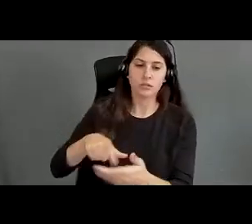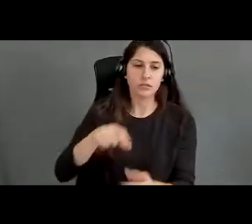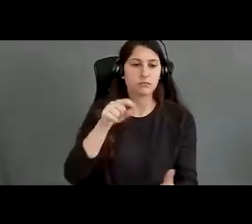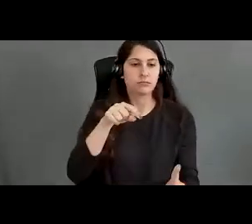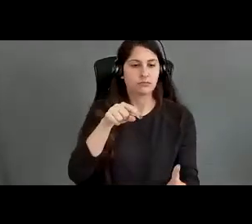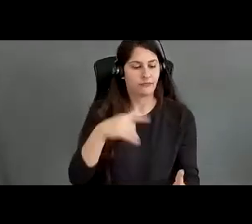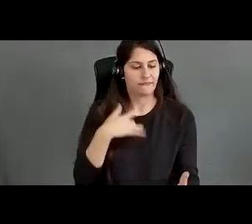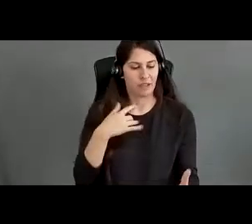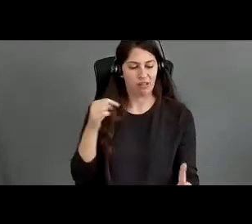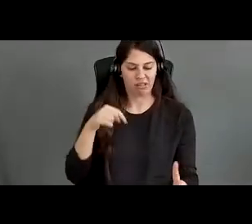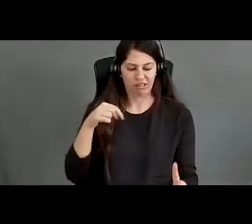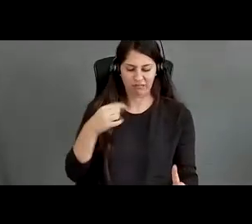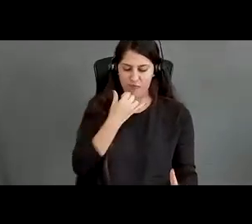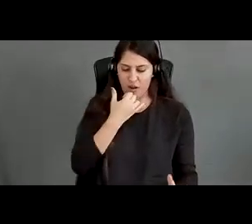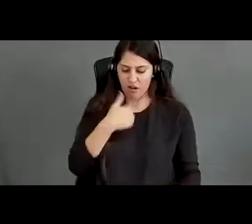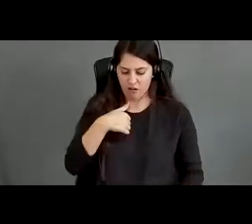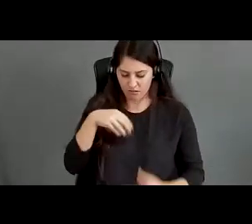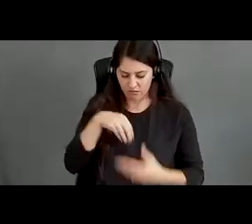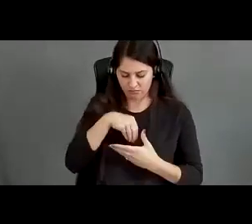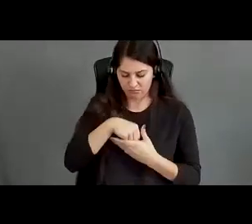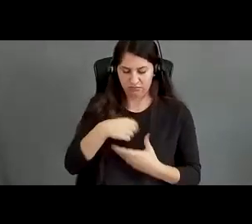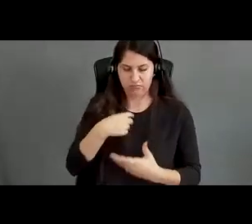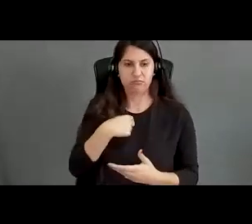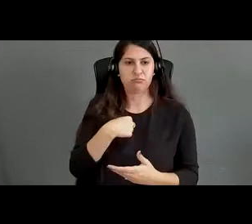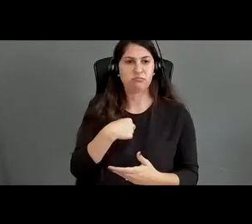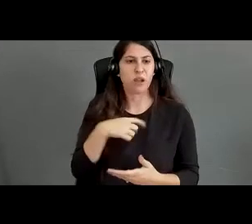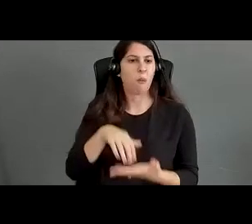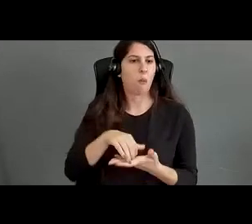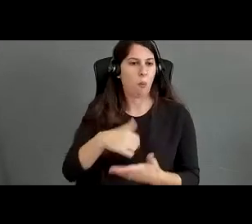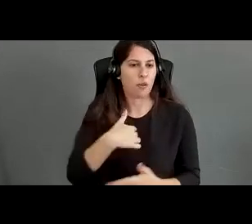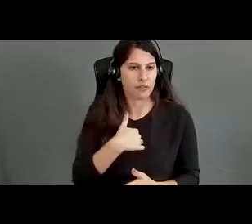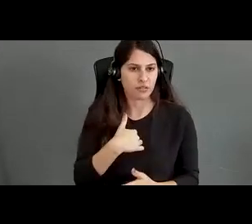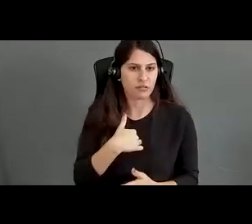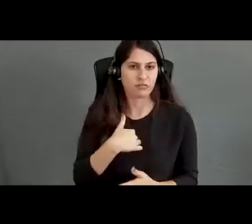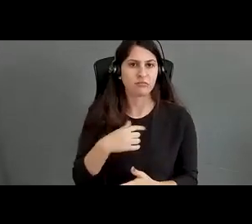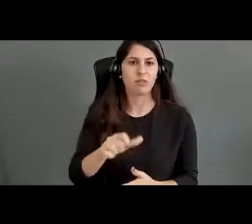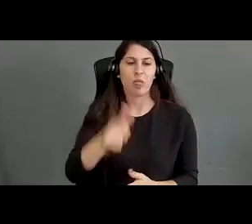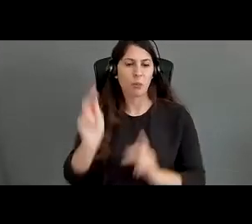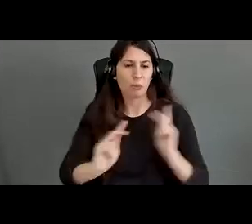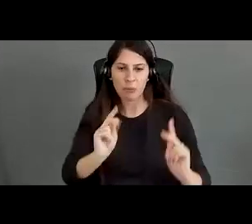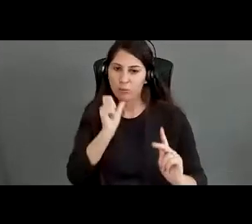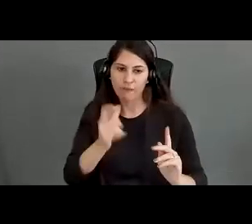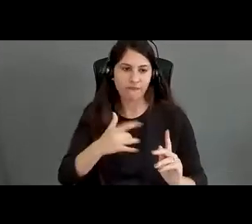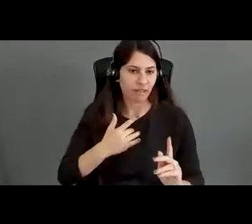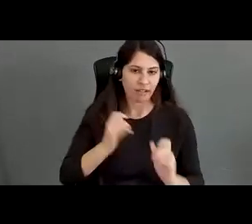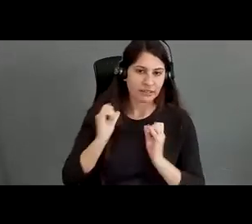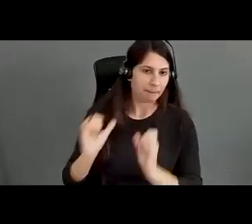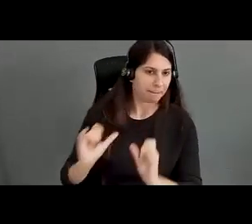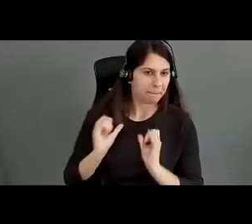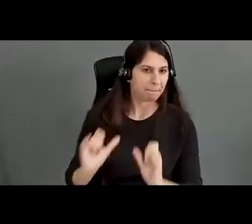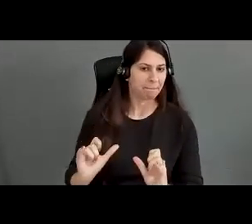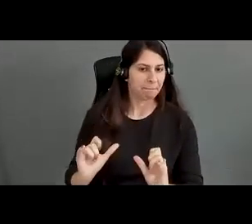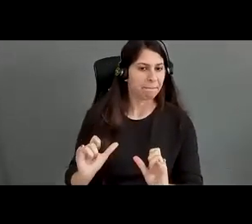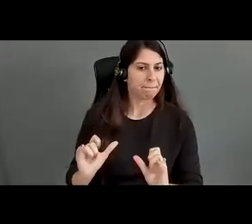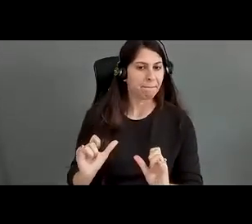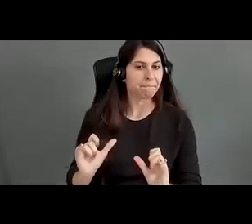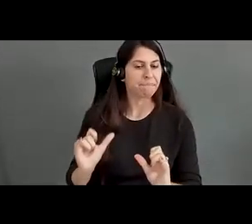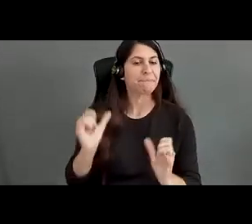You know, it's a character flaw, it's a weakness. I must be the only one that feels this way. And thoughts of not necessarily...